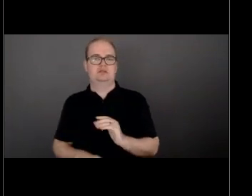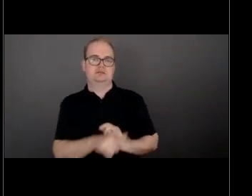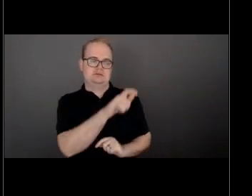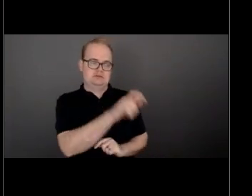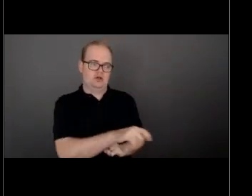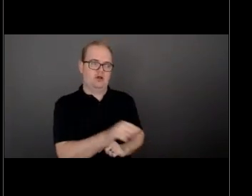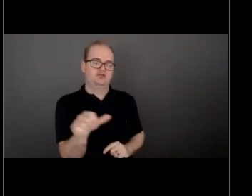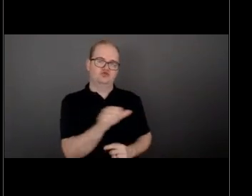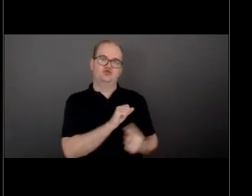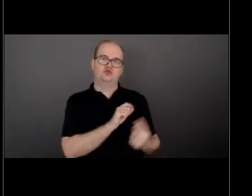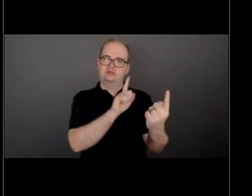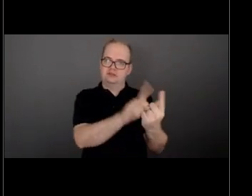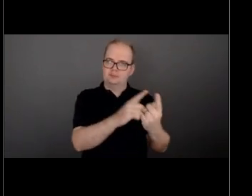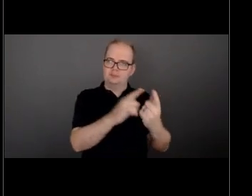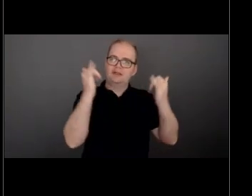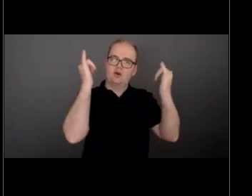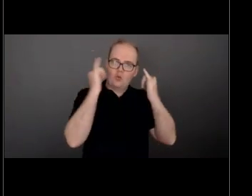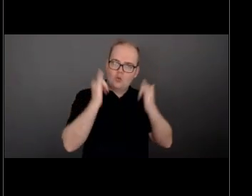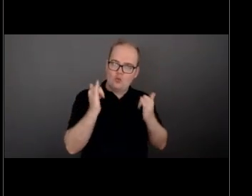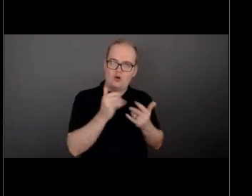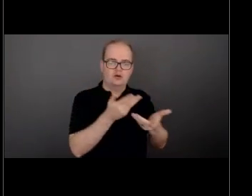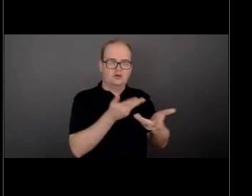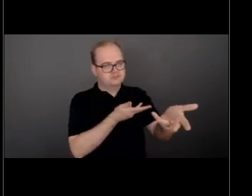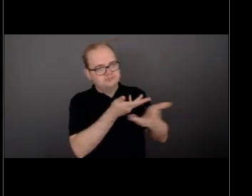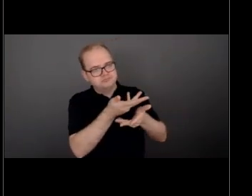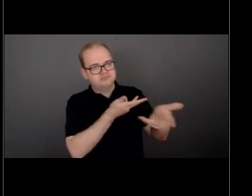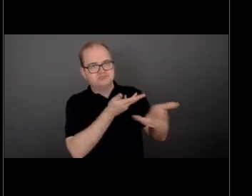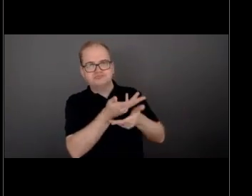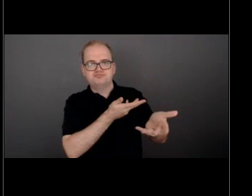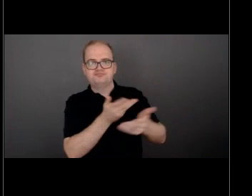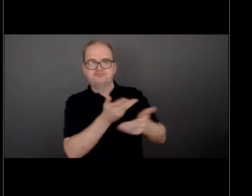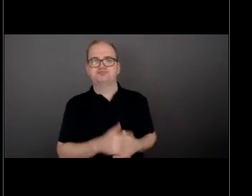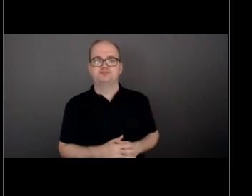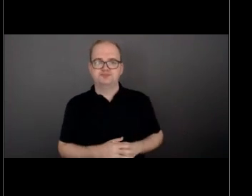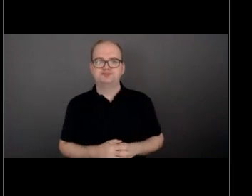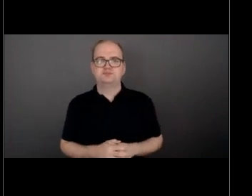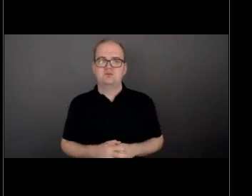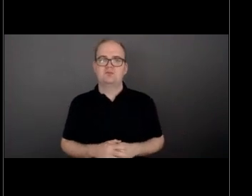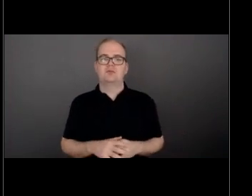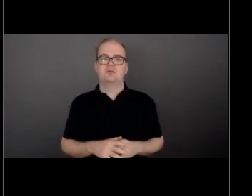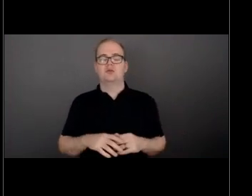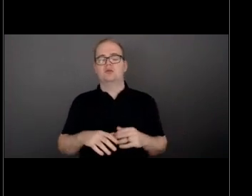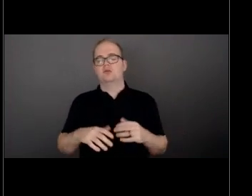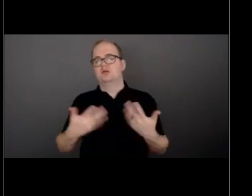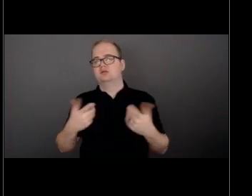and get some advice about the likelihood, considering the situation; you know, the different